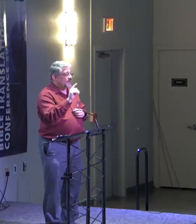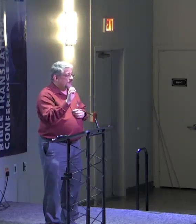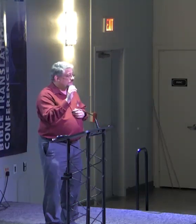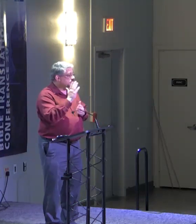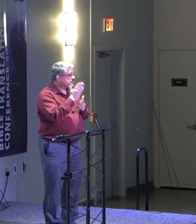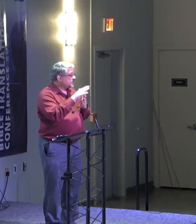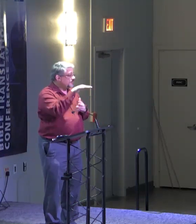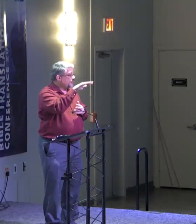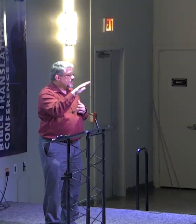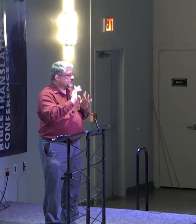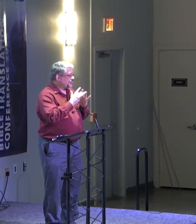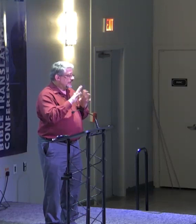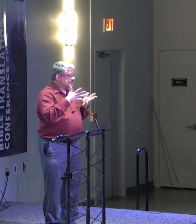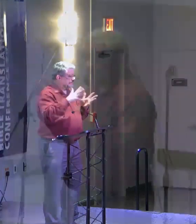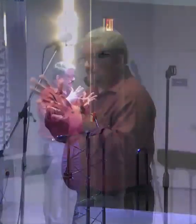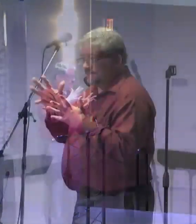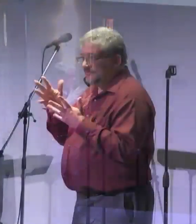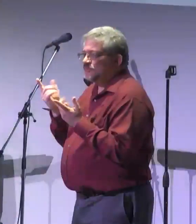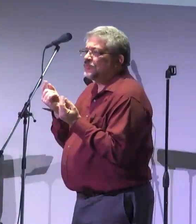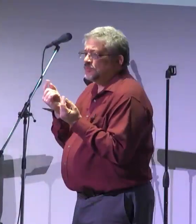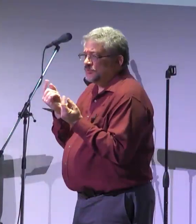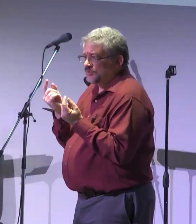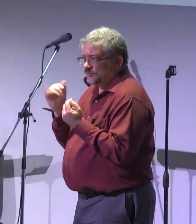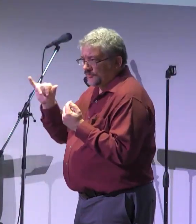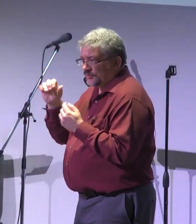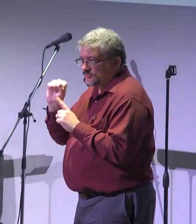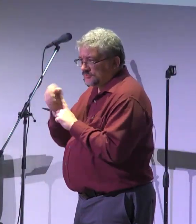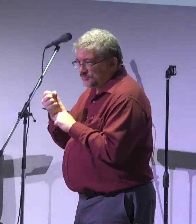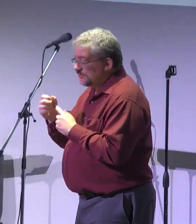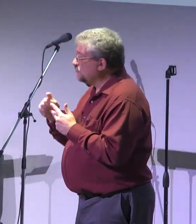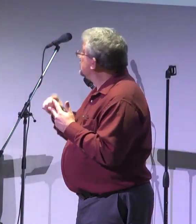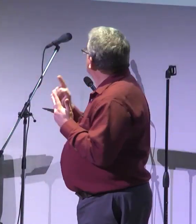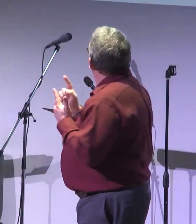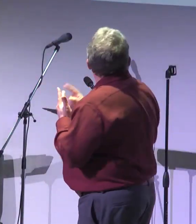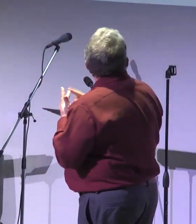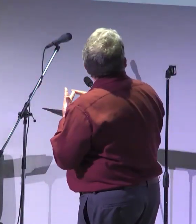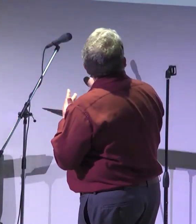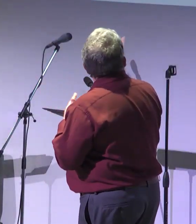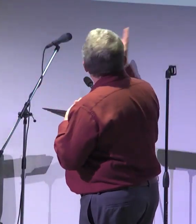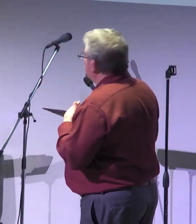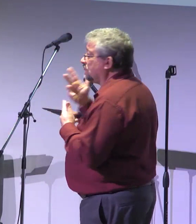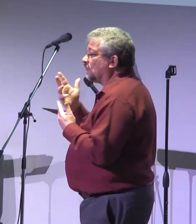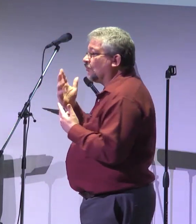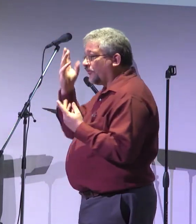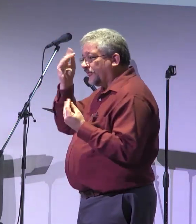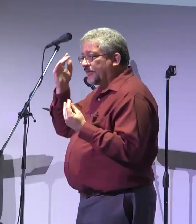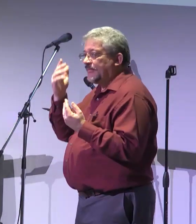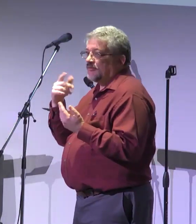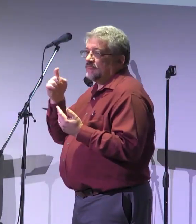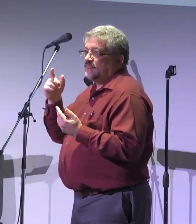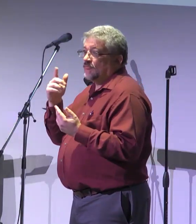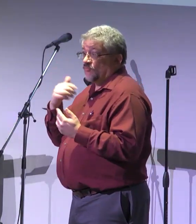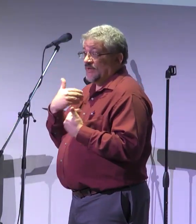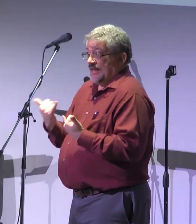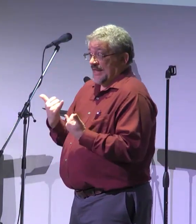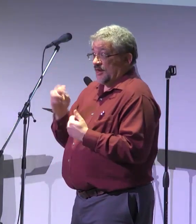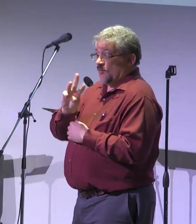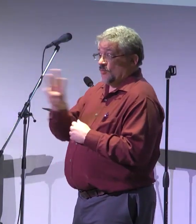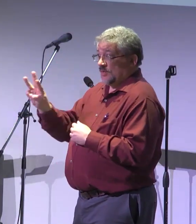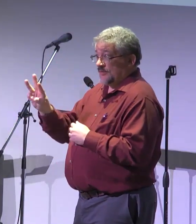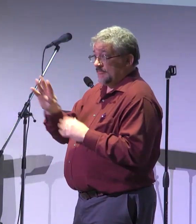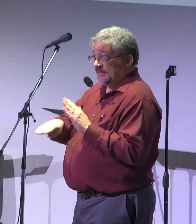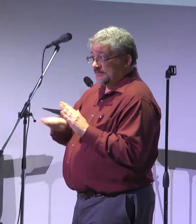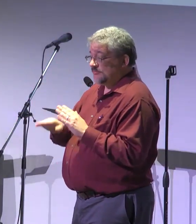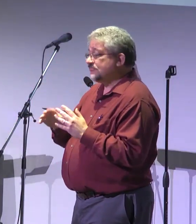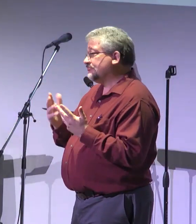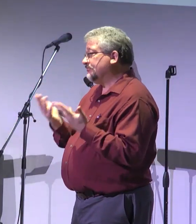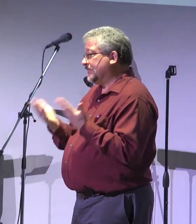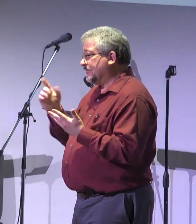And so we're looking at what to do in those situations. And then the third is we're thinking through standalone capability.